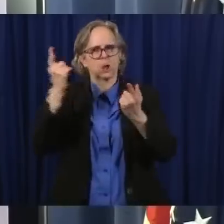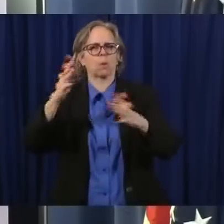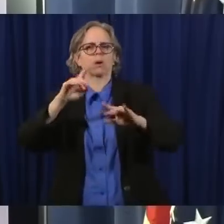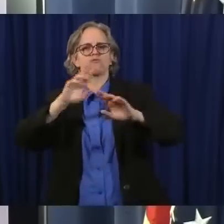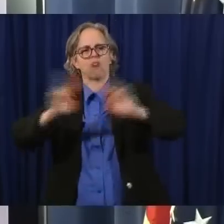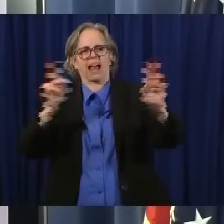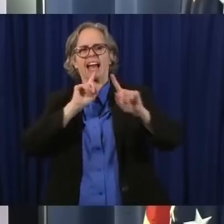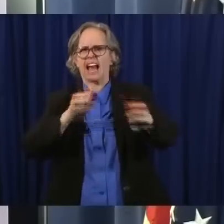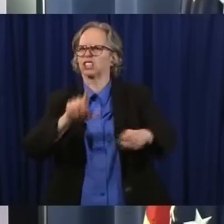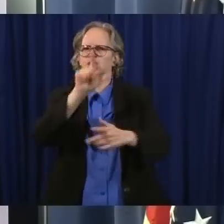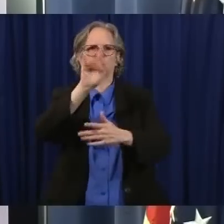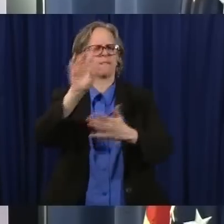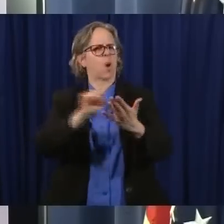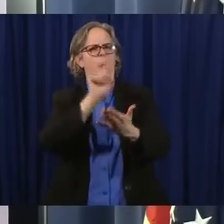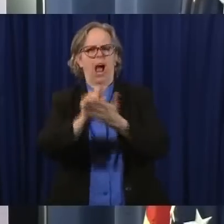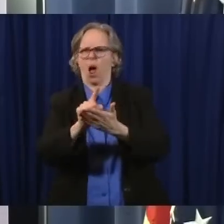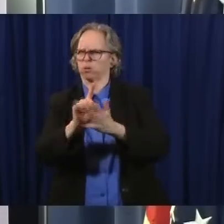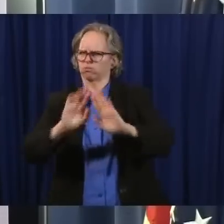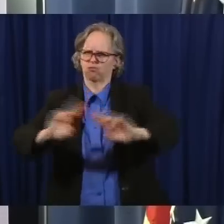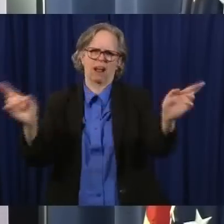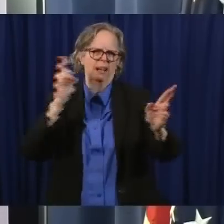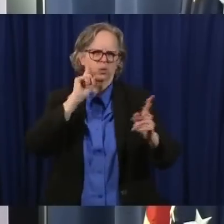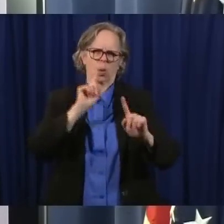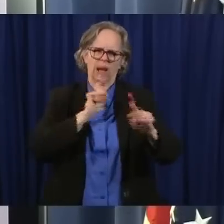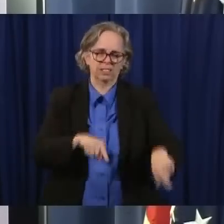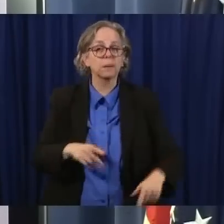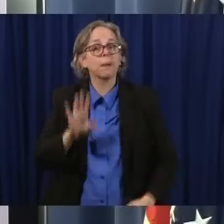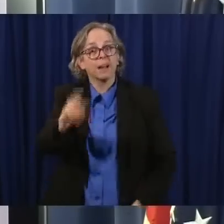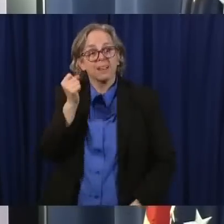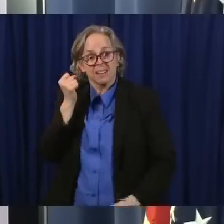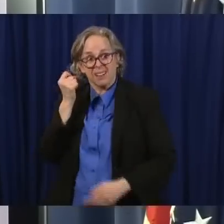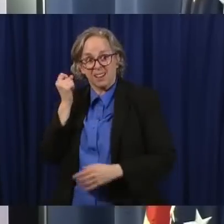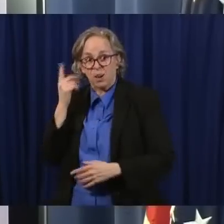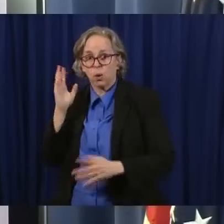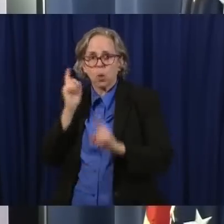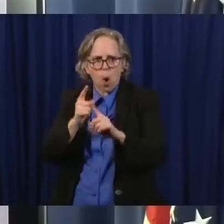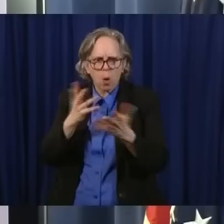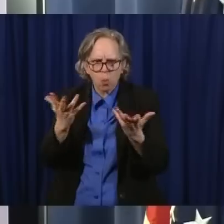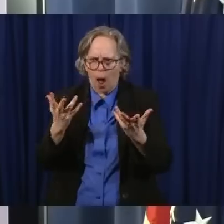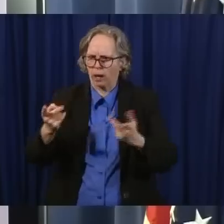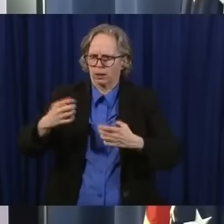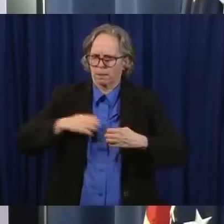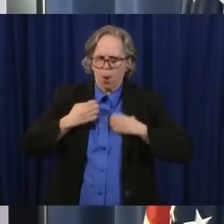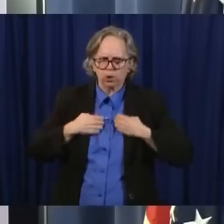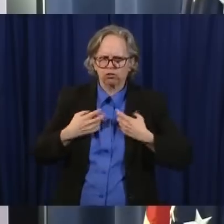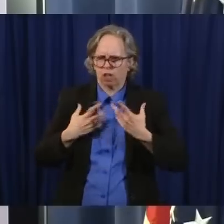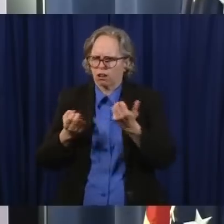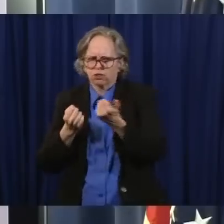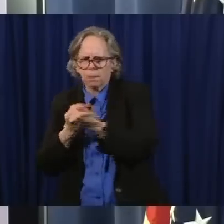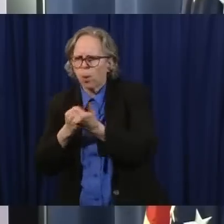WILL HAVE ACCESS TO A TRAINED RESPONDER 24 HOURS A DAY. AND AGAIN, THIS IS AN